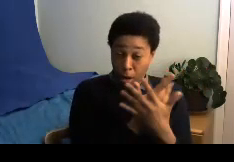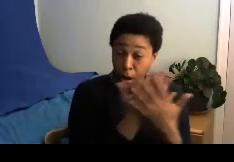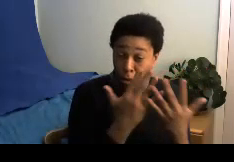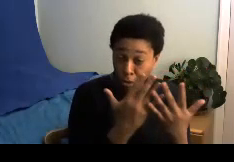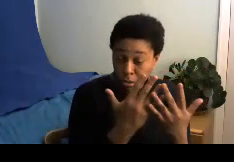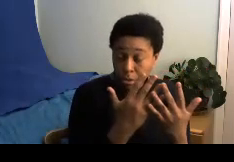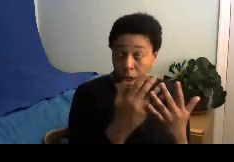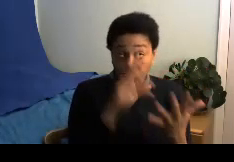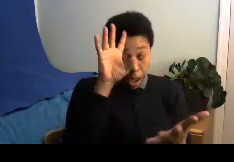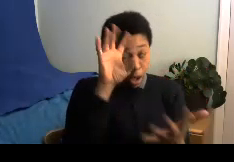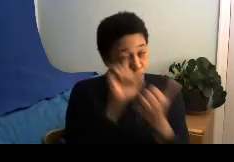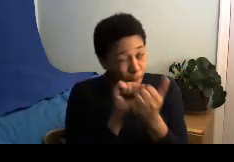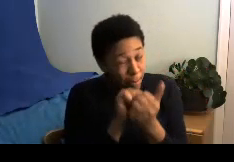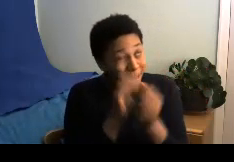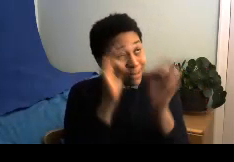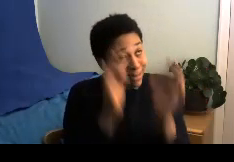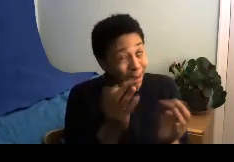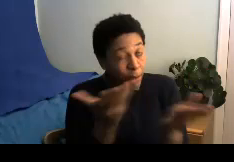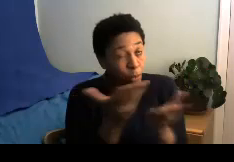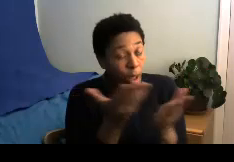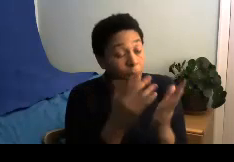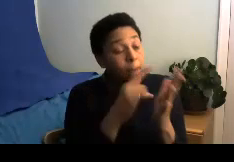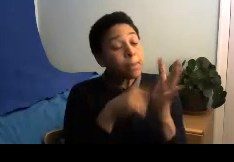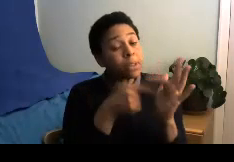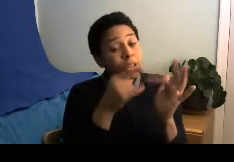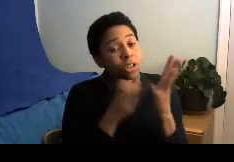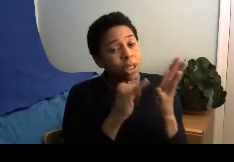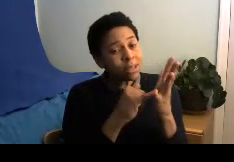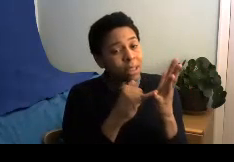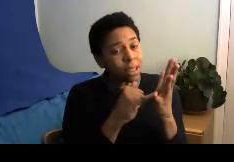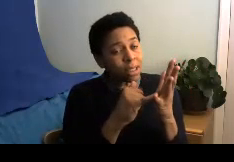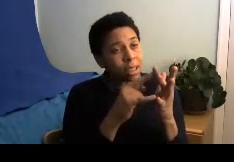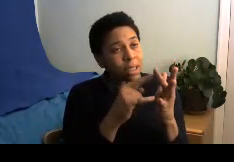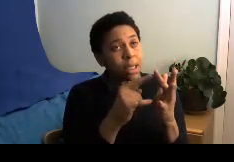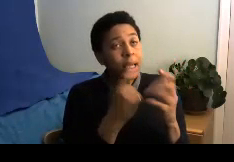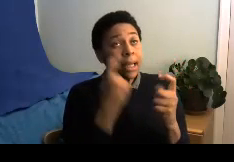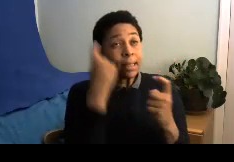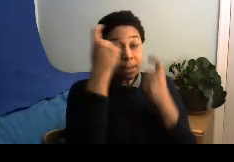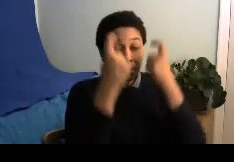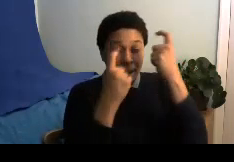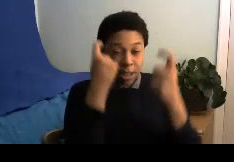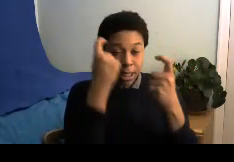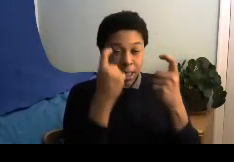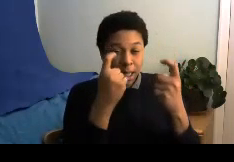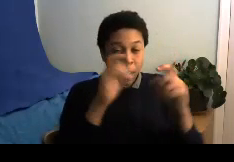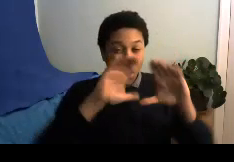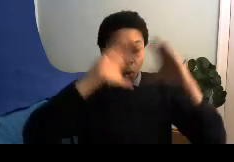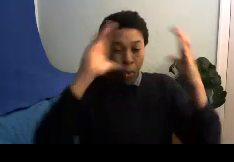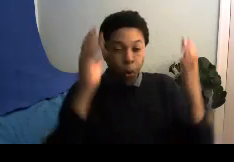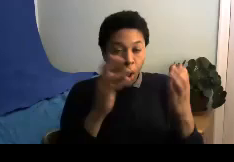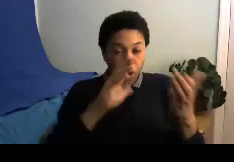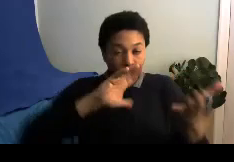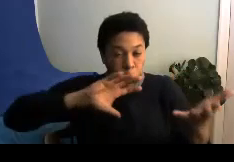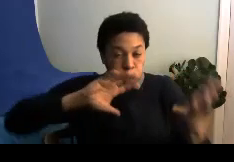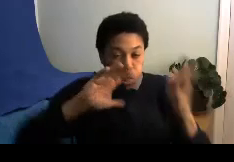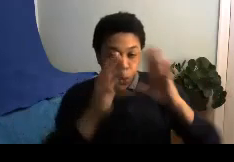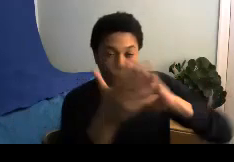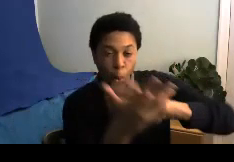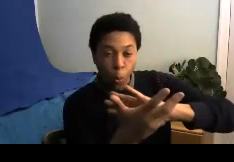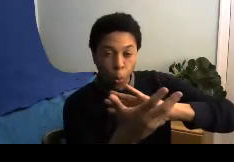Jesse, is sort of imagining t is kind of Armageddon scene. And you know, you get this, you et this sense that, you kno